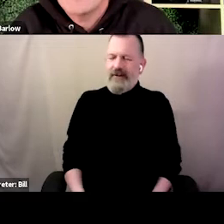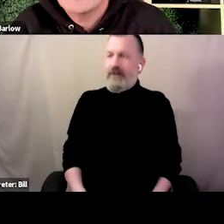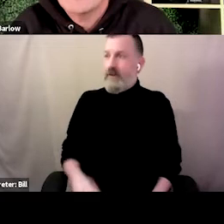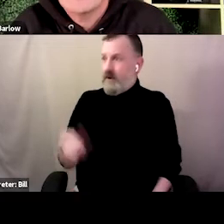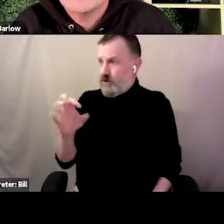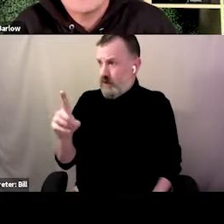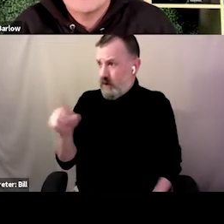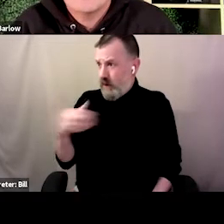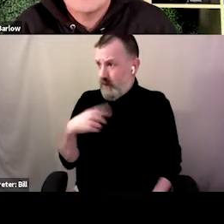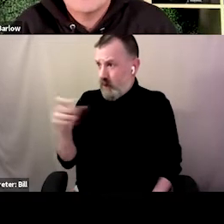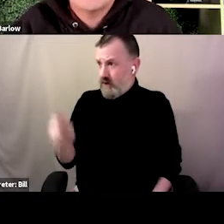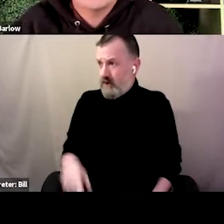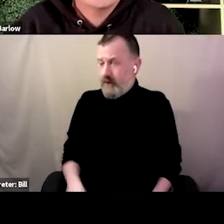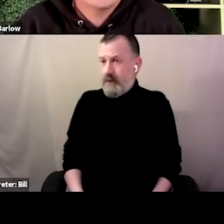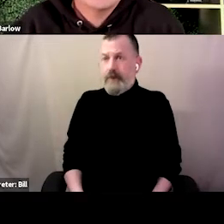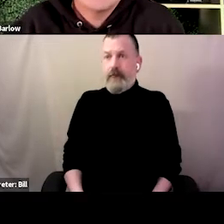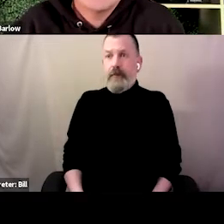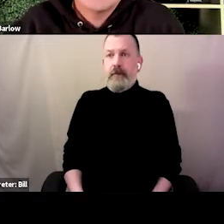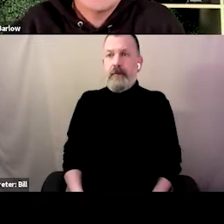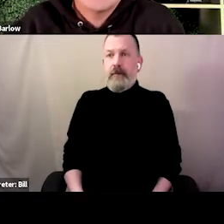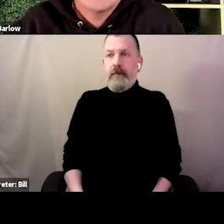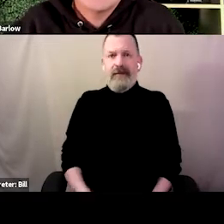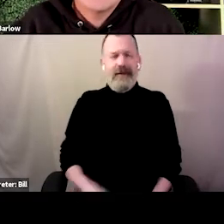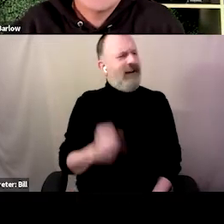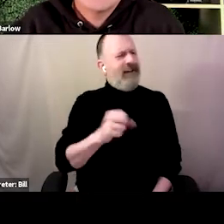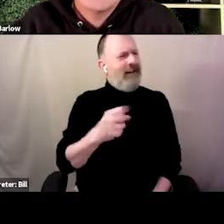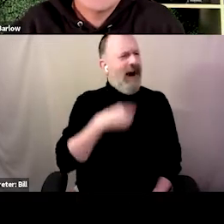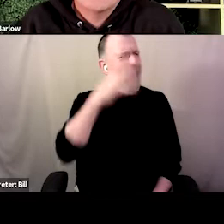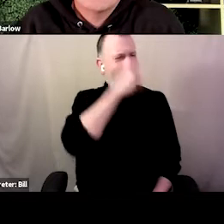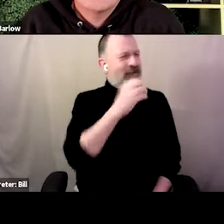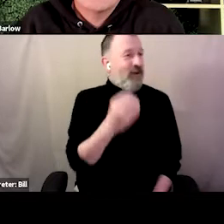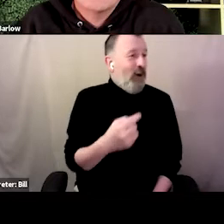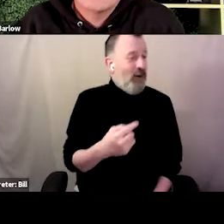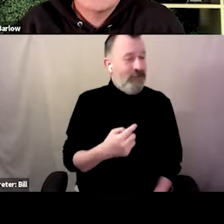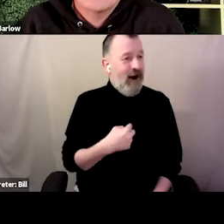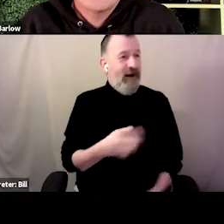Jared Albert (RIT Student): Oh yeah, I guess I was gonna ask the question that we formally as Chris